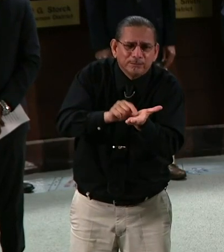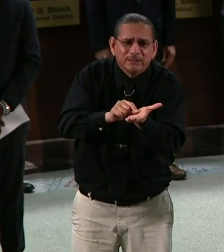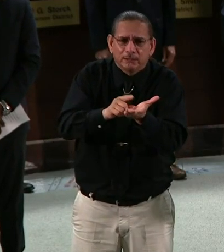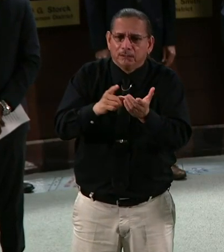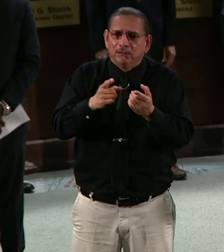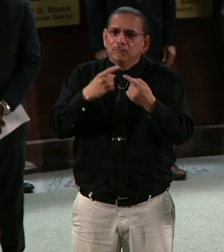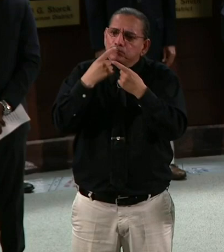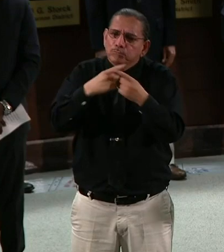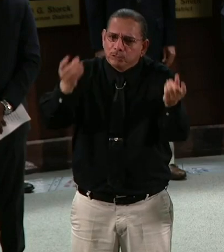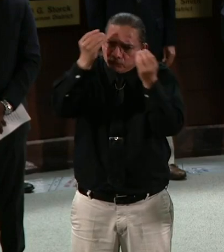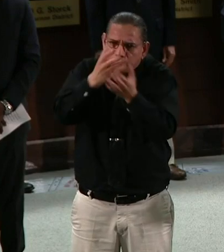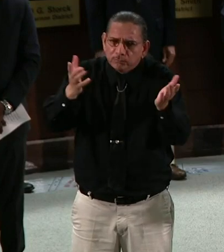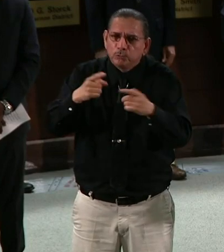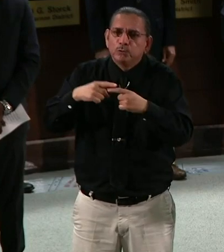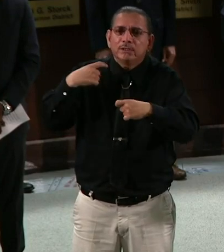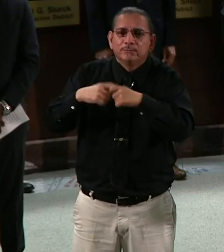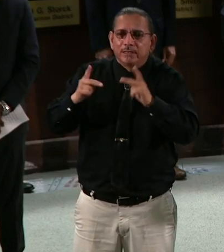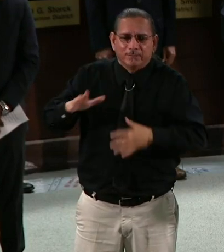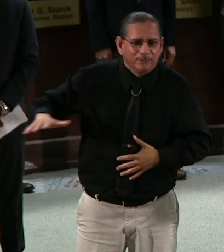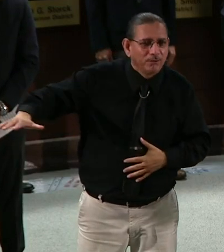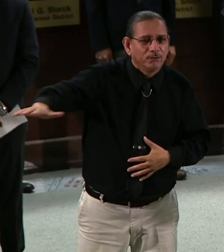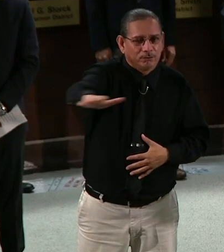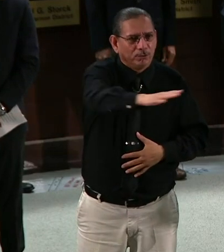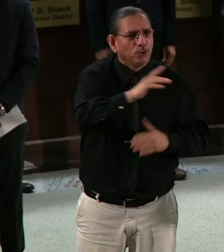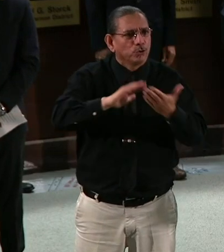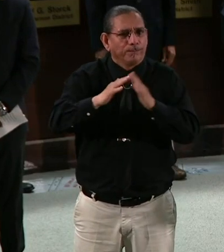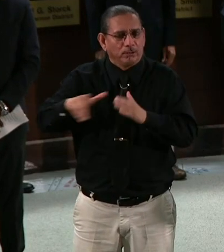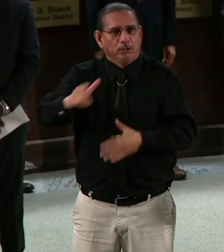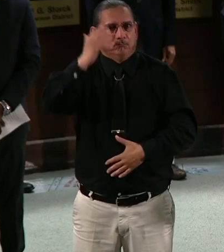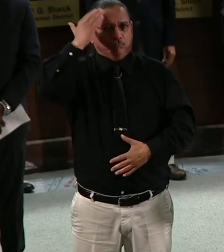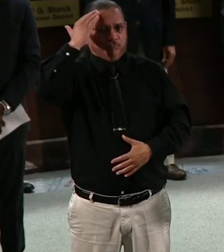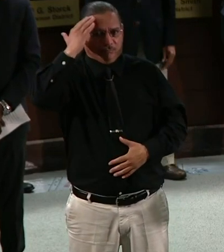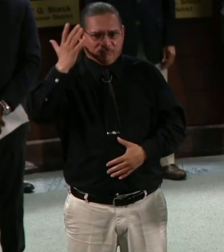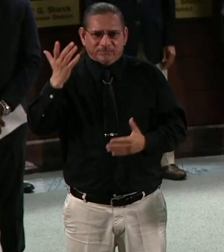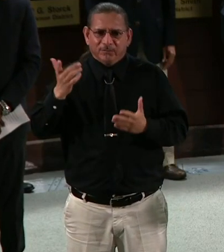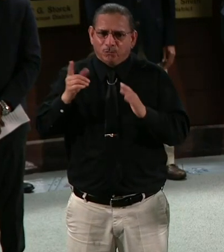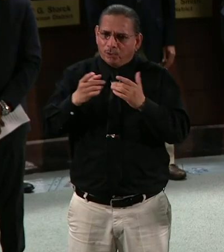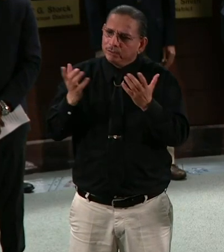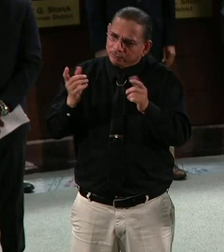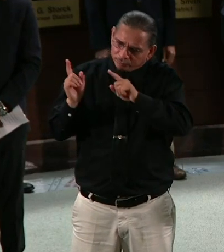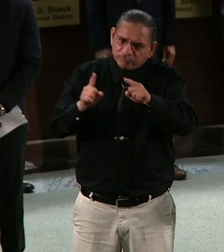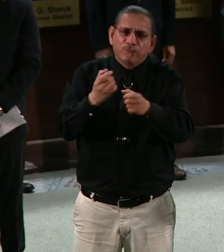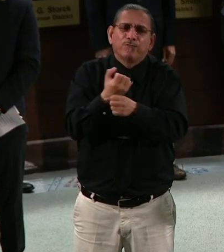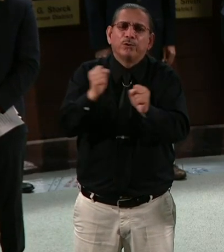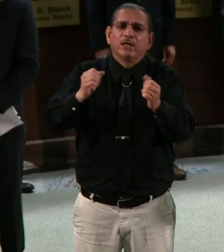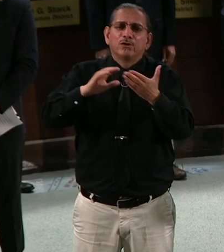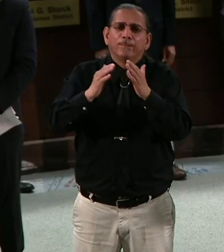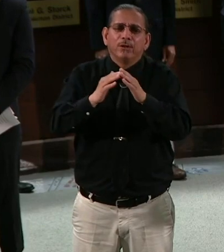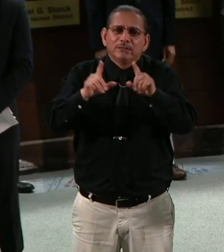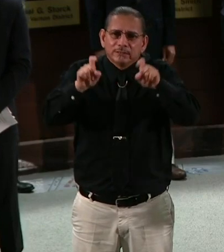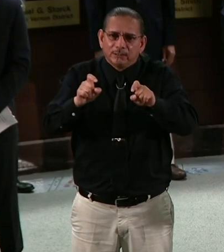OUT PUBLIC INFORMATION ANNOUNCEMENTS ANNOUNCEMENTS AND OTHER INFORMATION. WE ARE